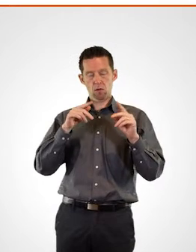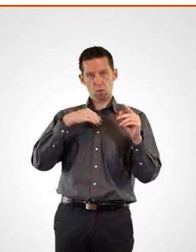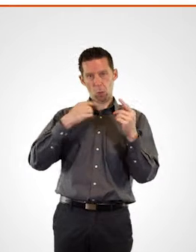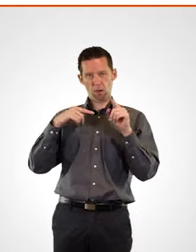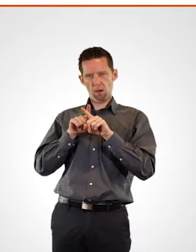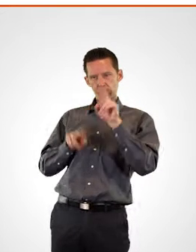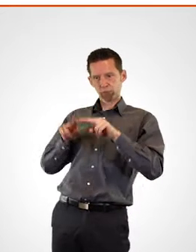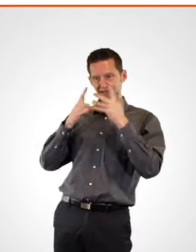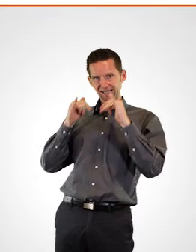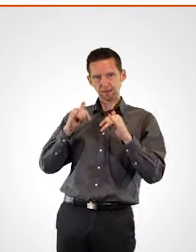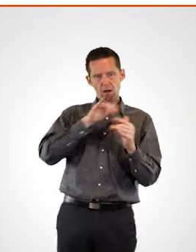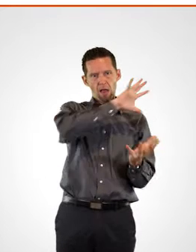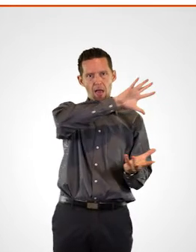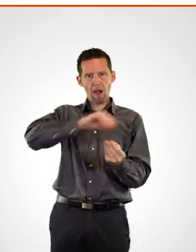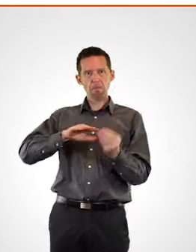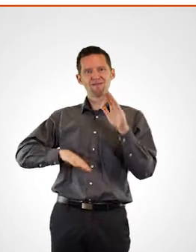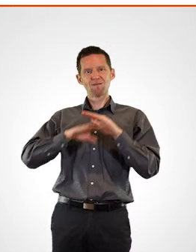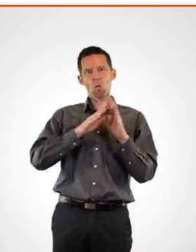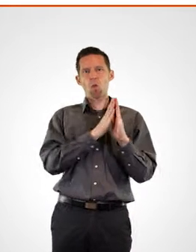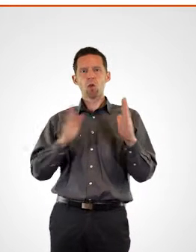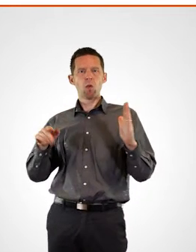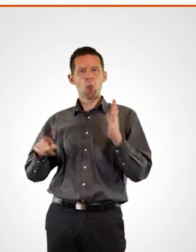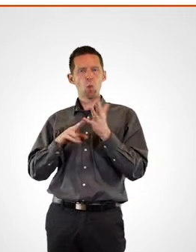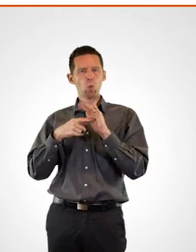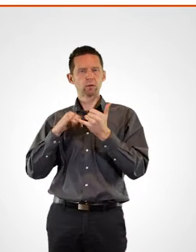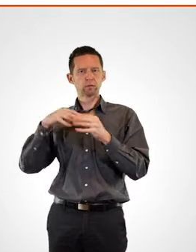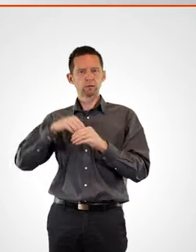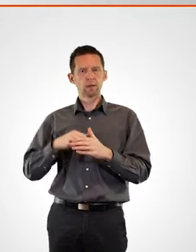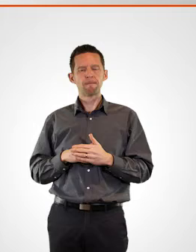and it assesses all of the skills that come within those units.